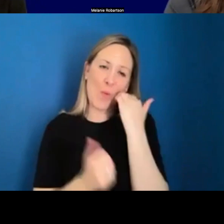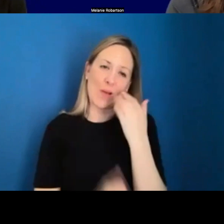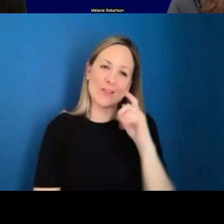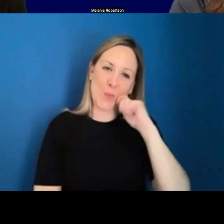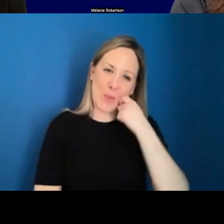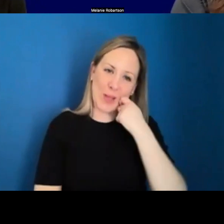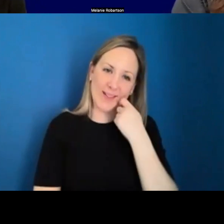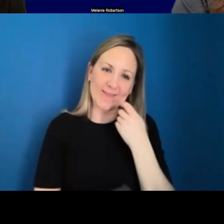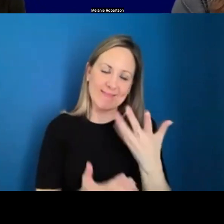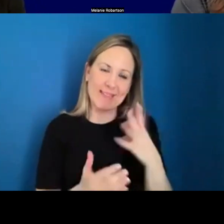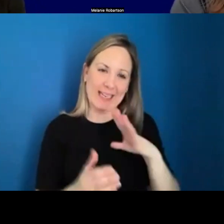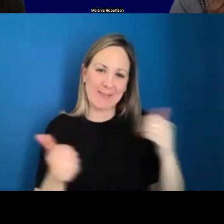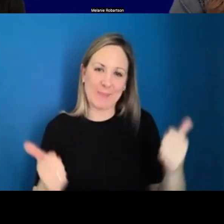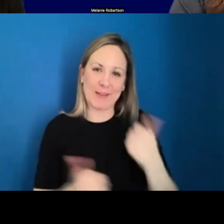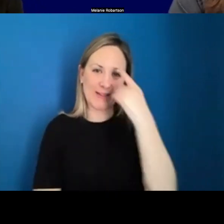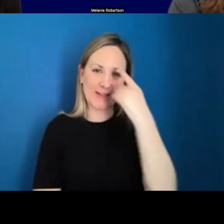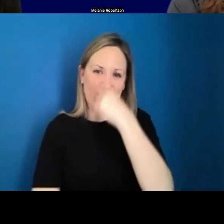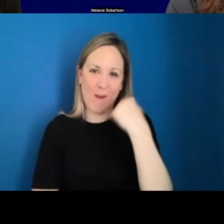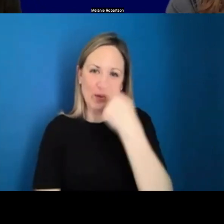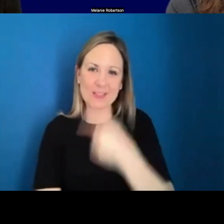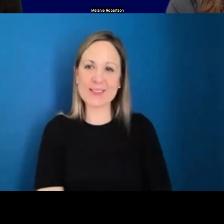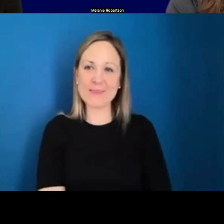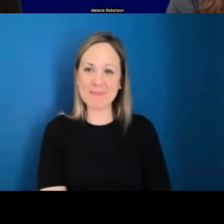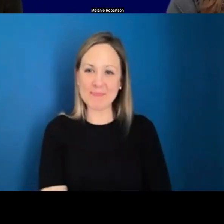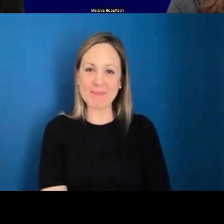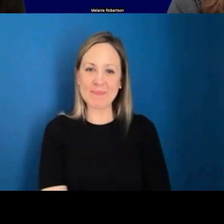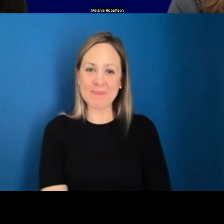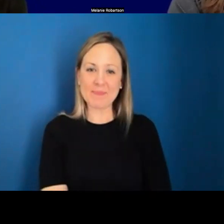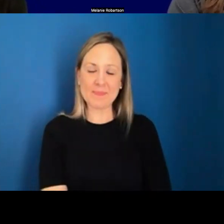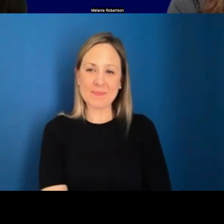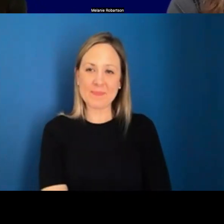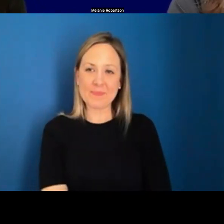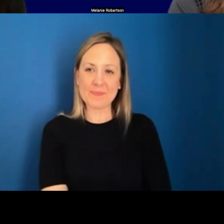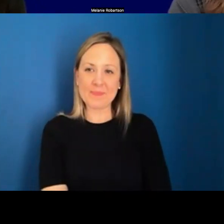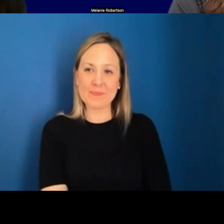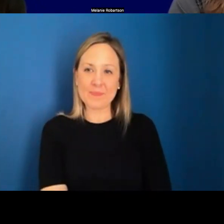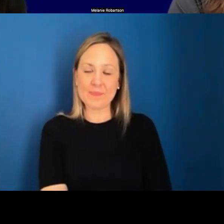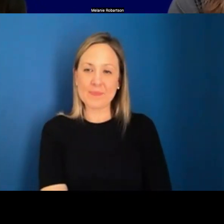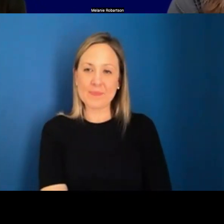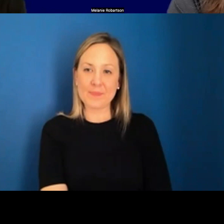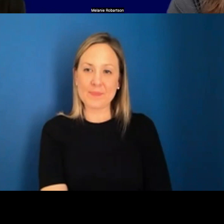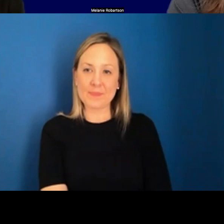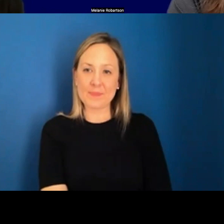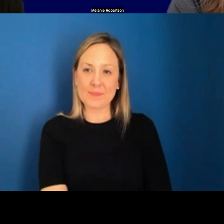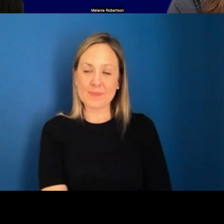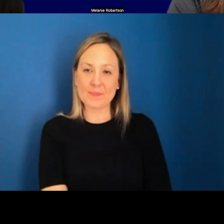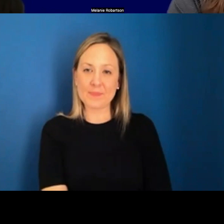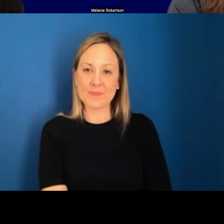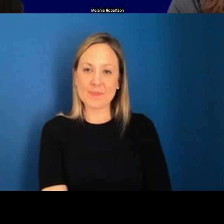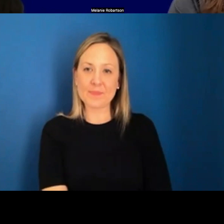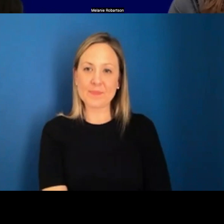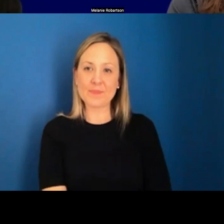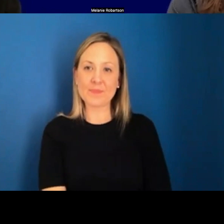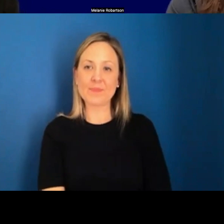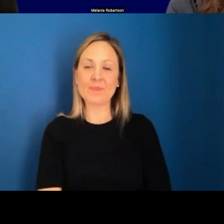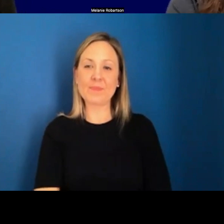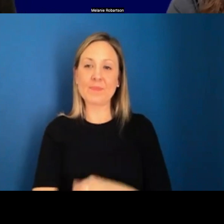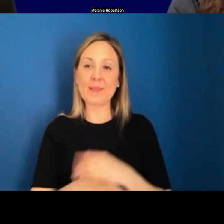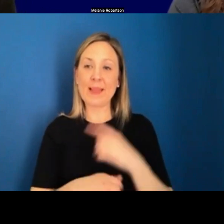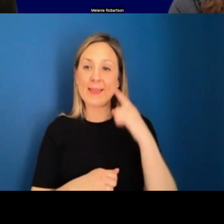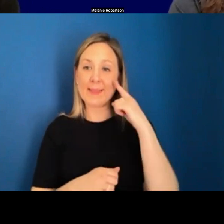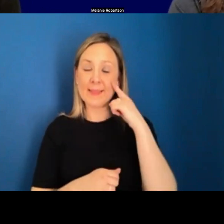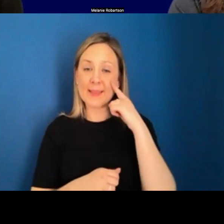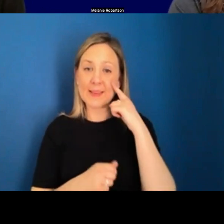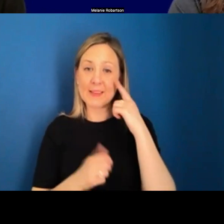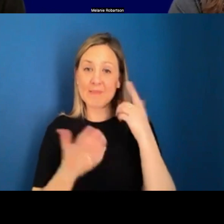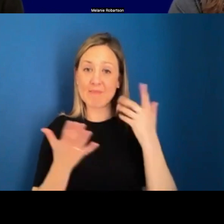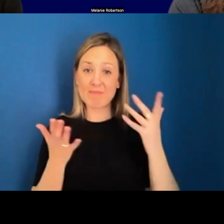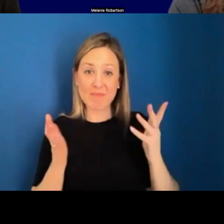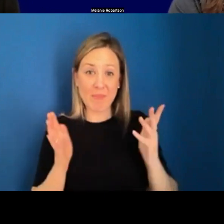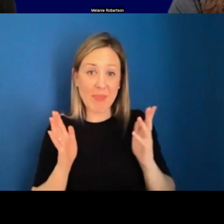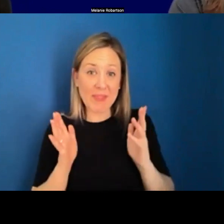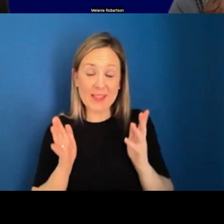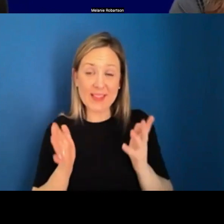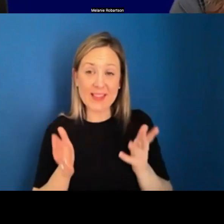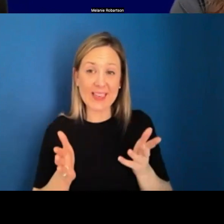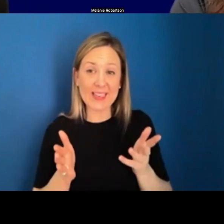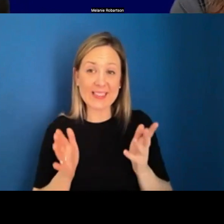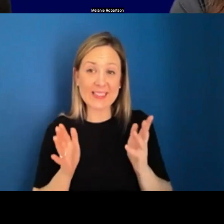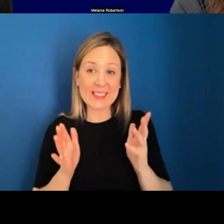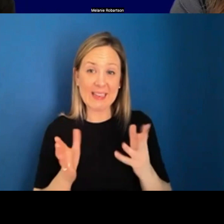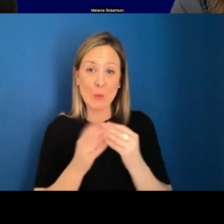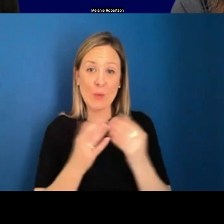So I think that pretty much brings us to the end of our audience questions. I don’t